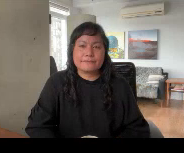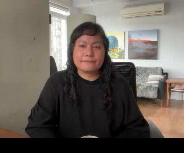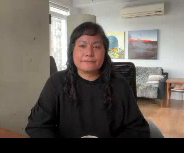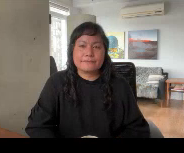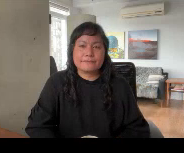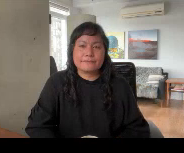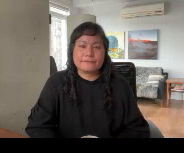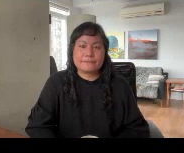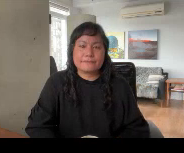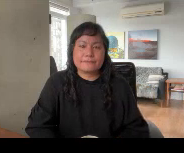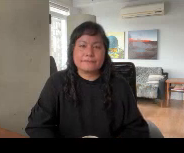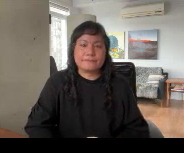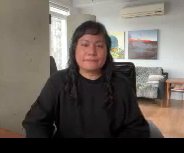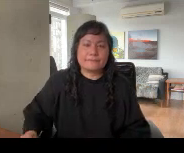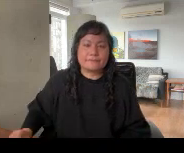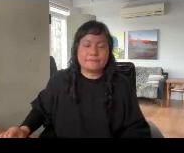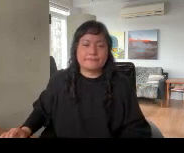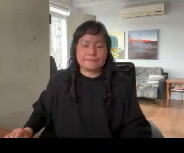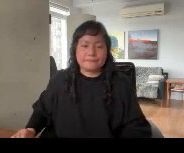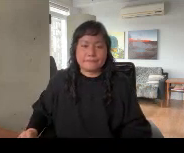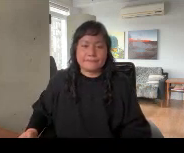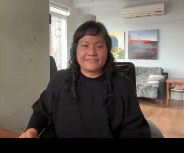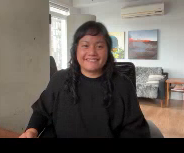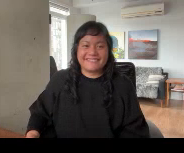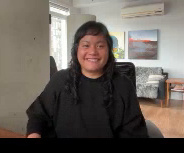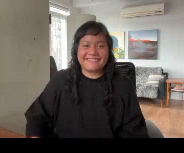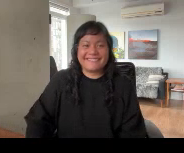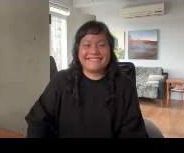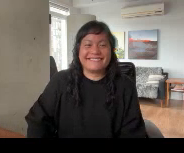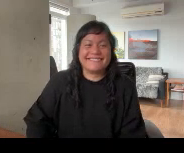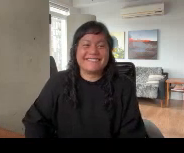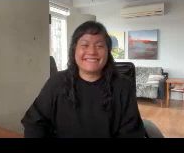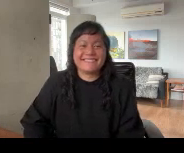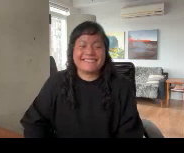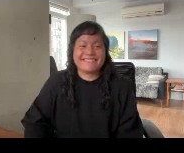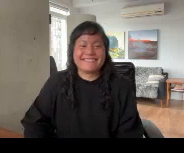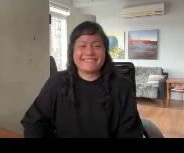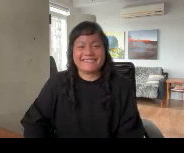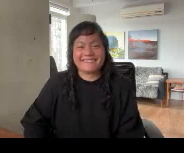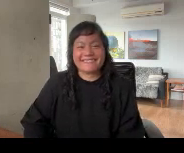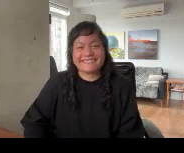and accessibility best practices in our digital standards resource. So this is a topic that all of